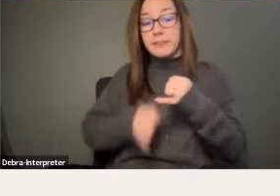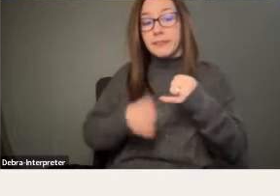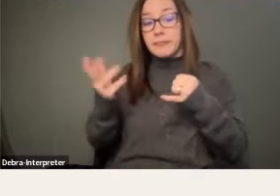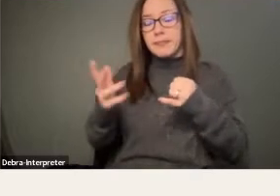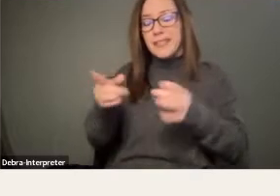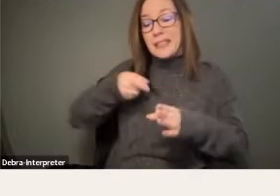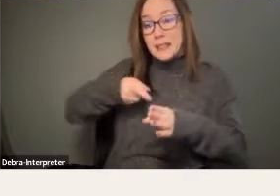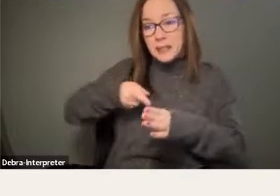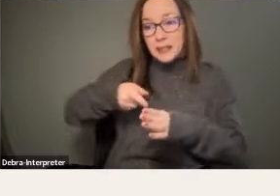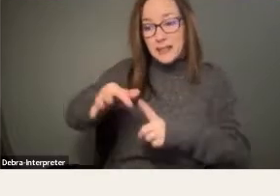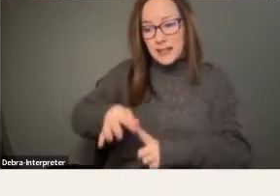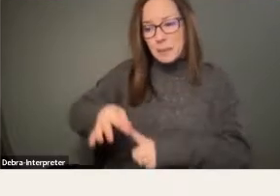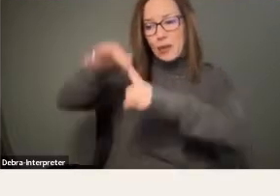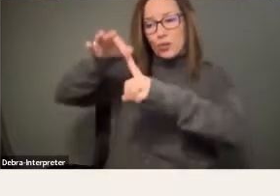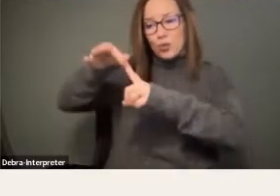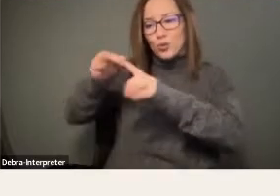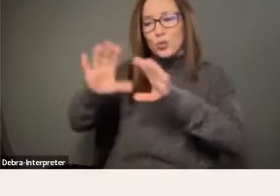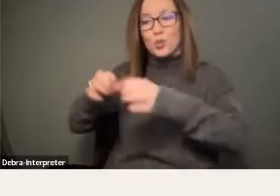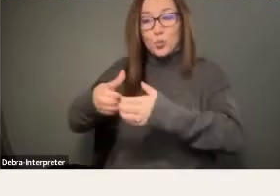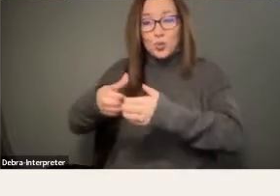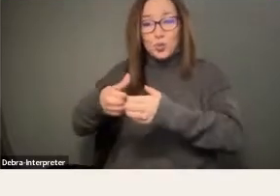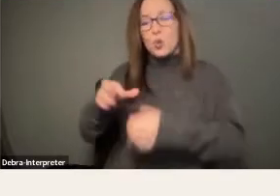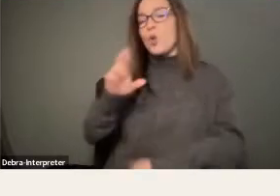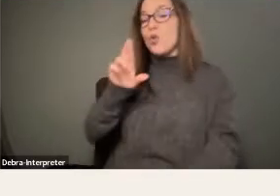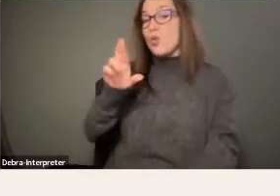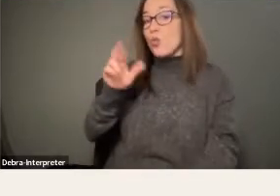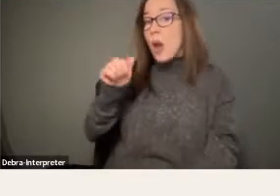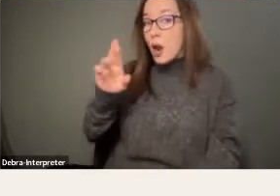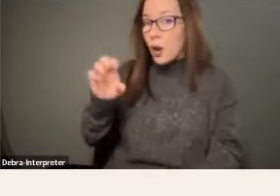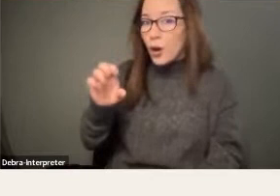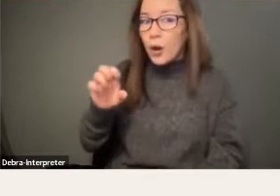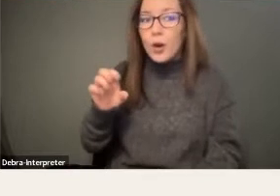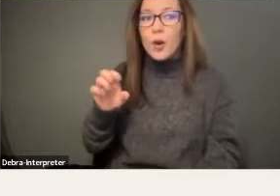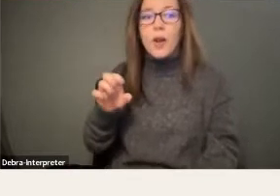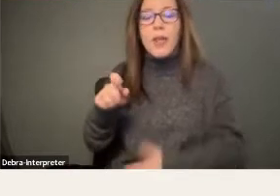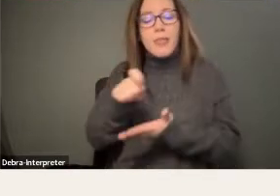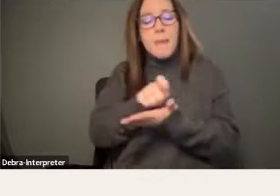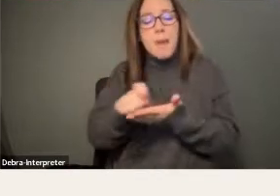And then the last item on the slide is our